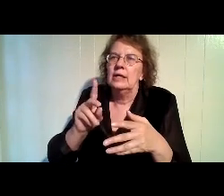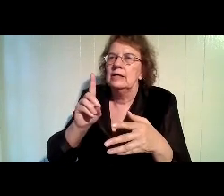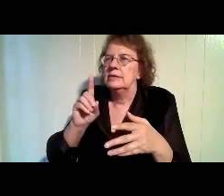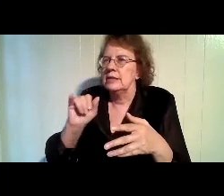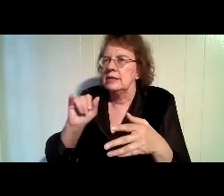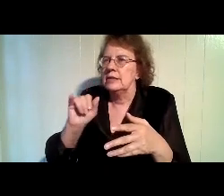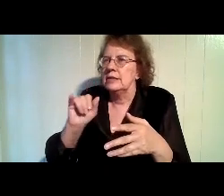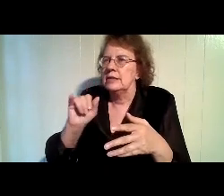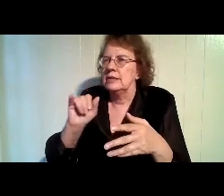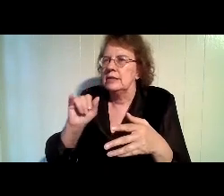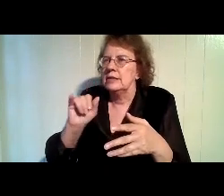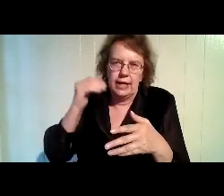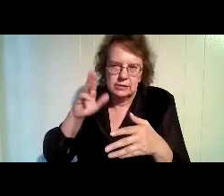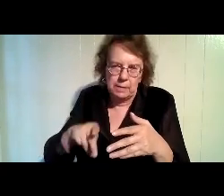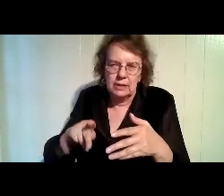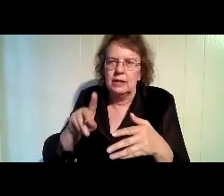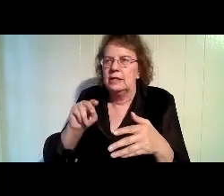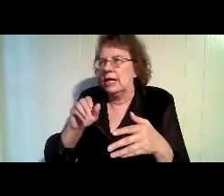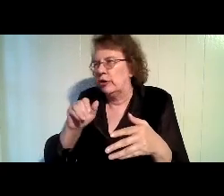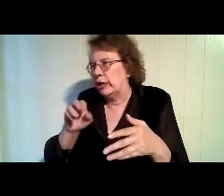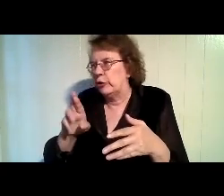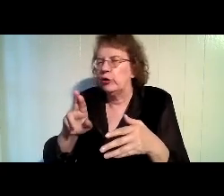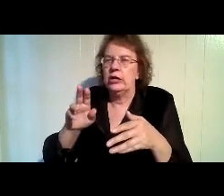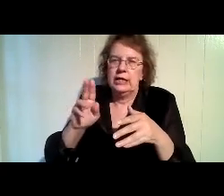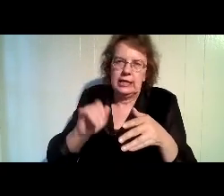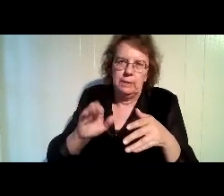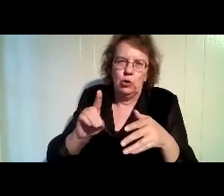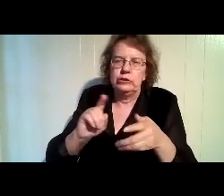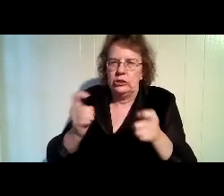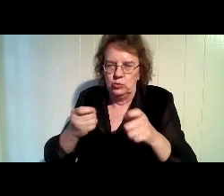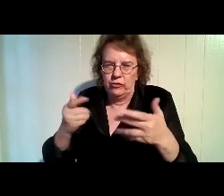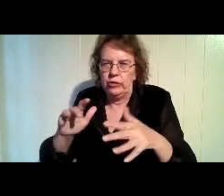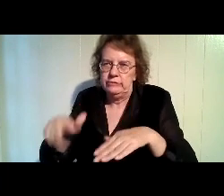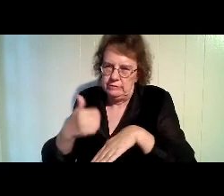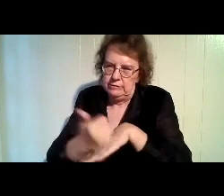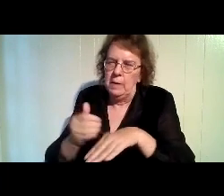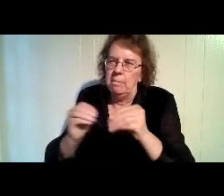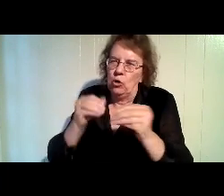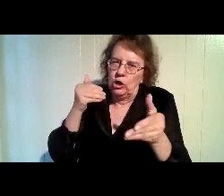Narrator keyboard changes. We've updated the narrator keyboard layout so it more closely matches the experience you may